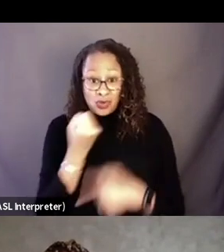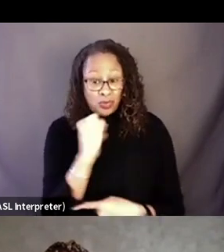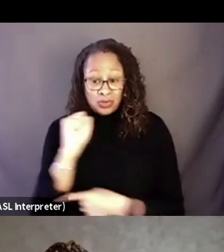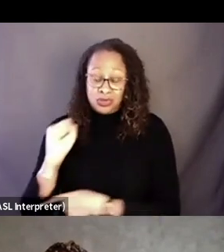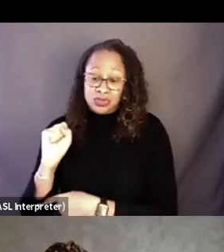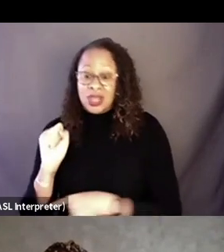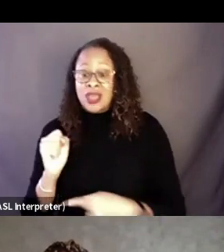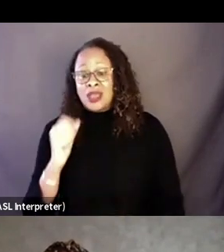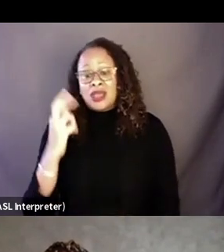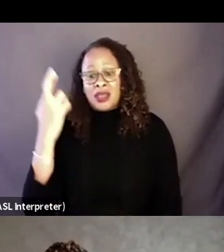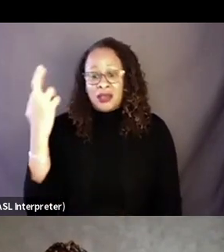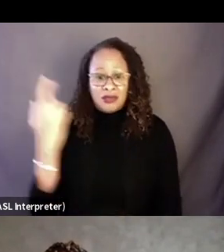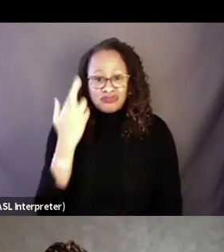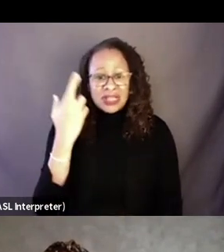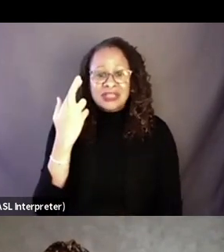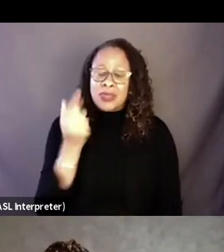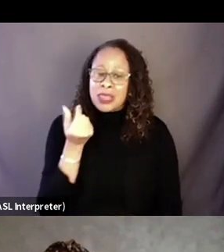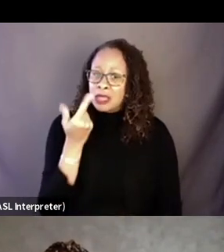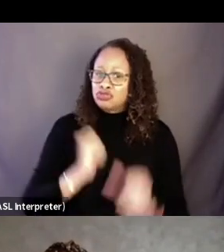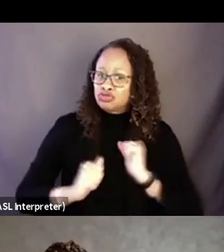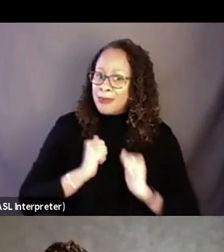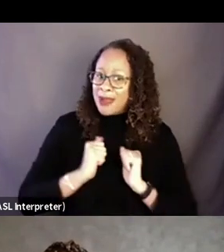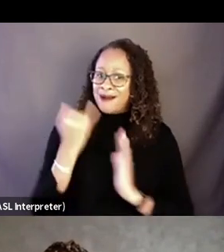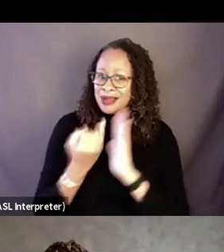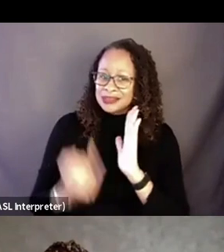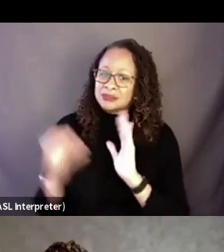and I realize let's put a bit of drama and art into protest.